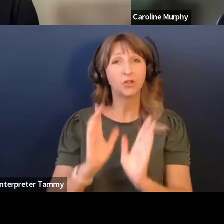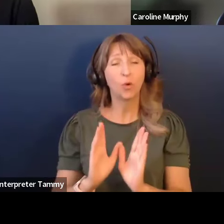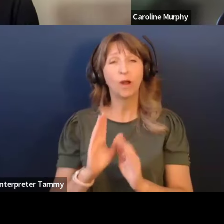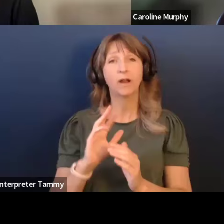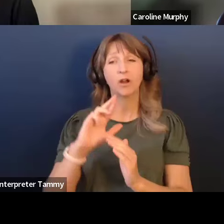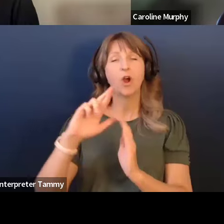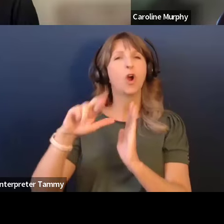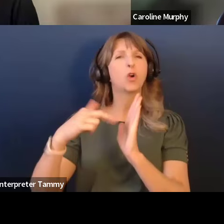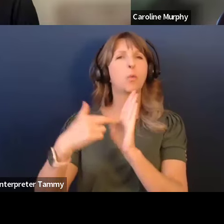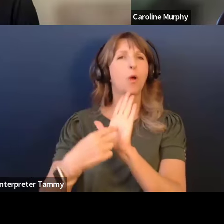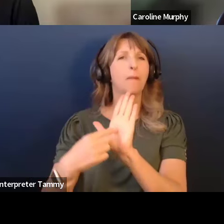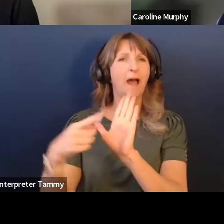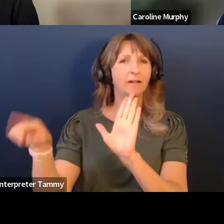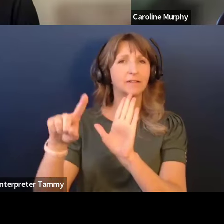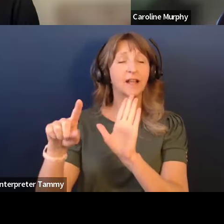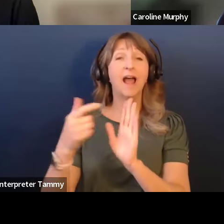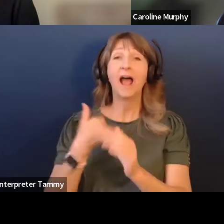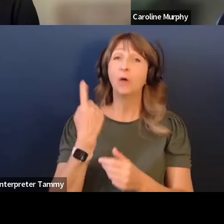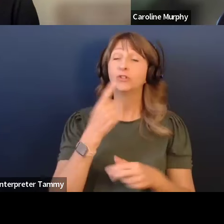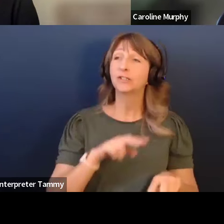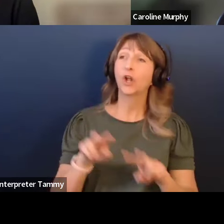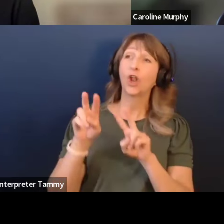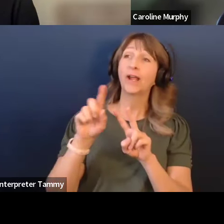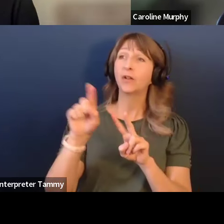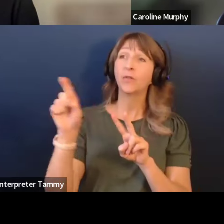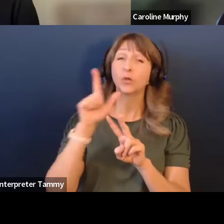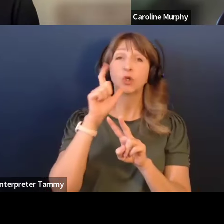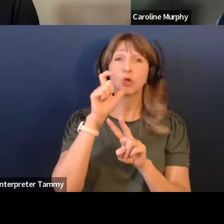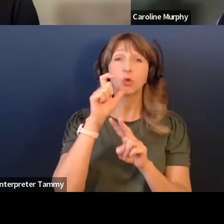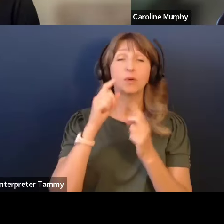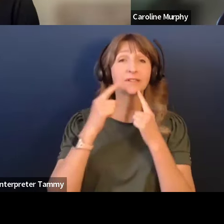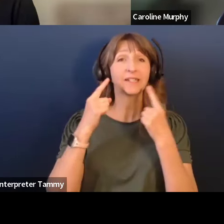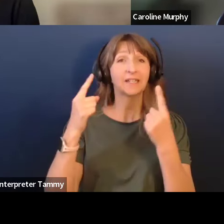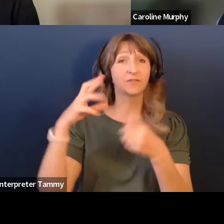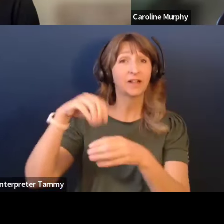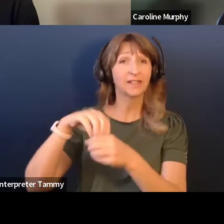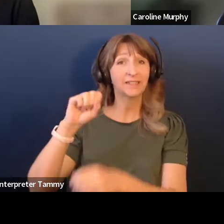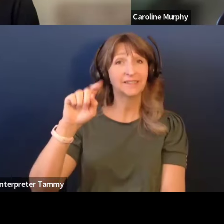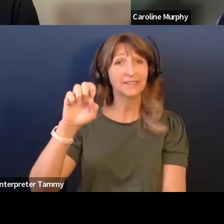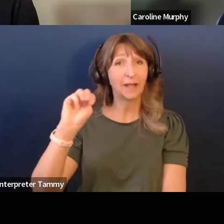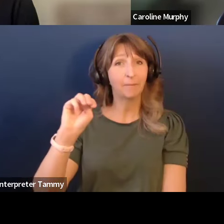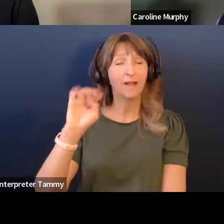to people who are just successful in STEM which in my early career journey were older,